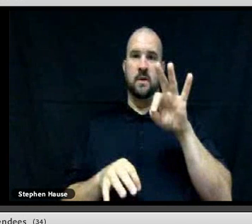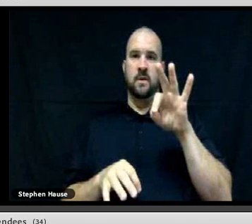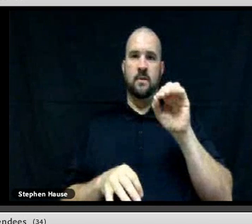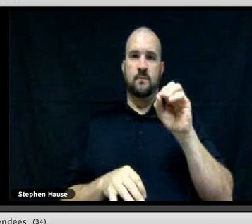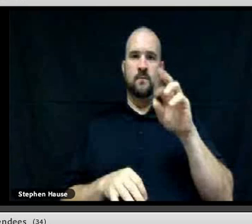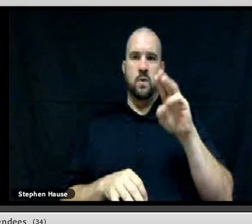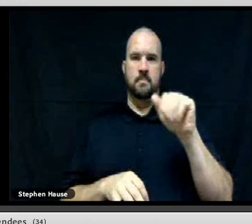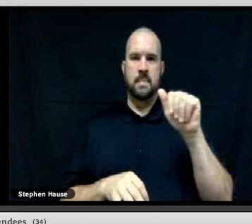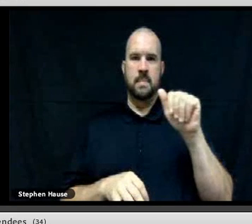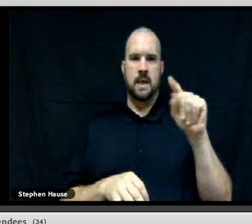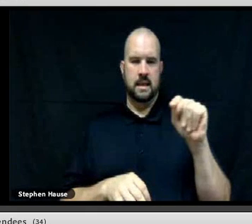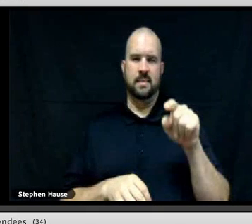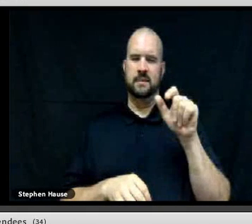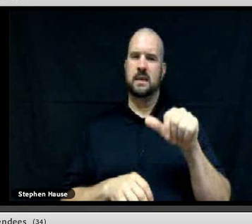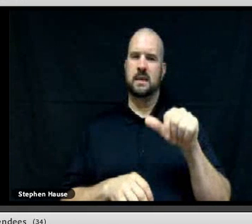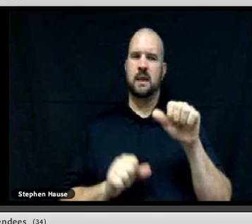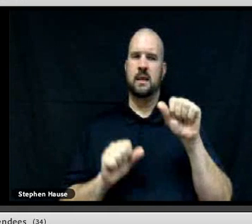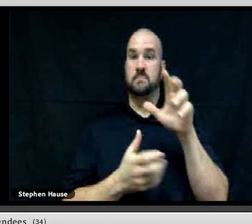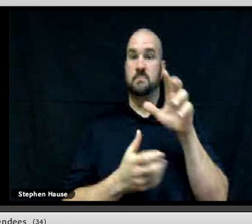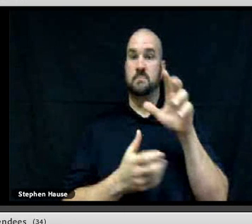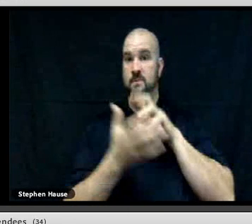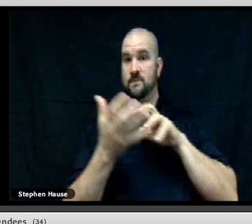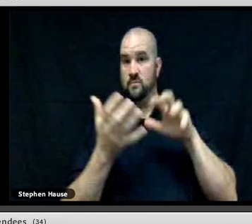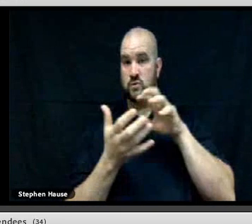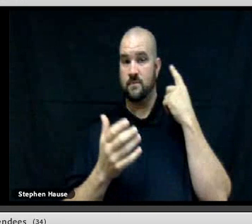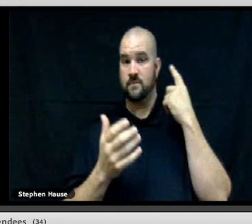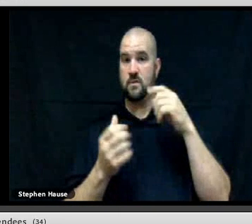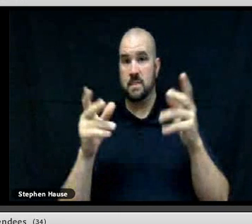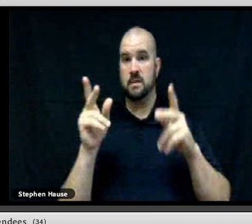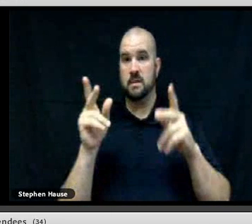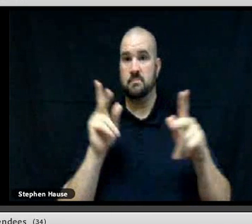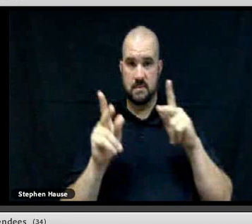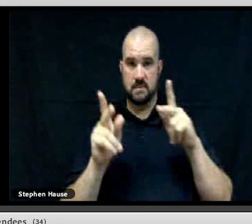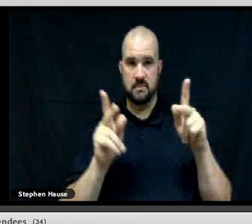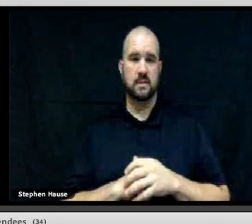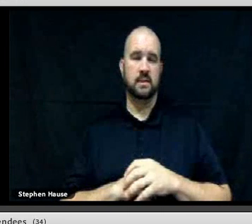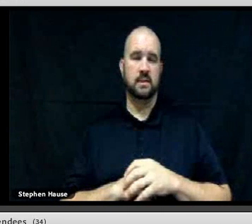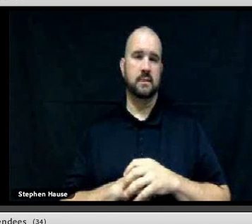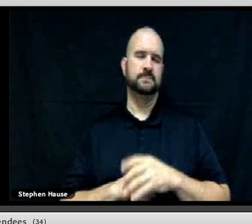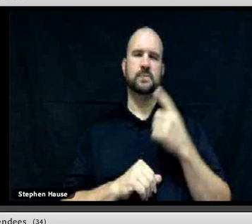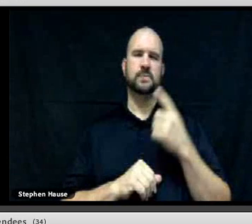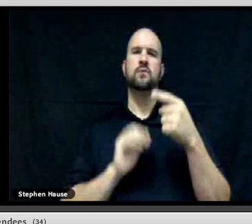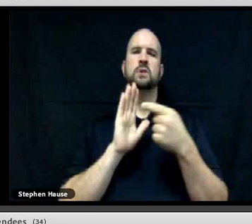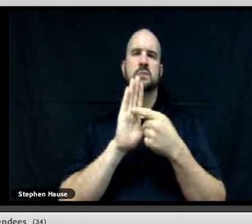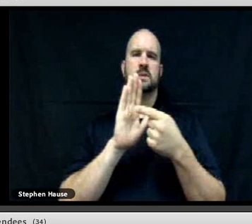Um, so, for example, uh, instead of, like, again,